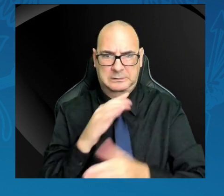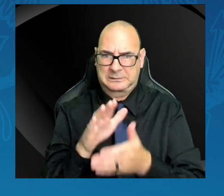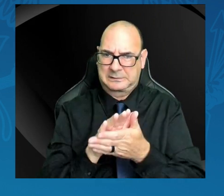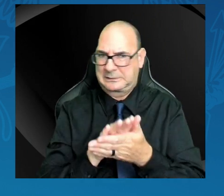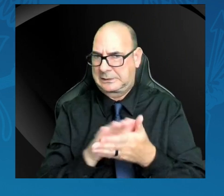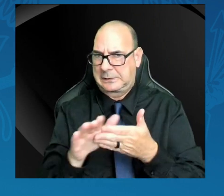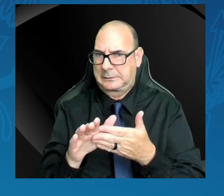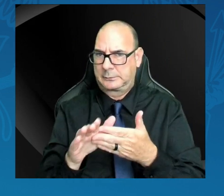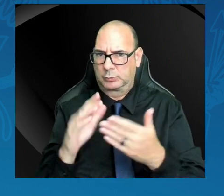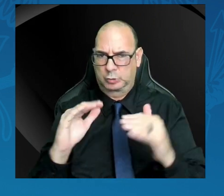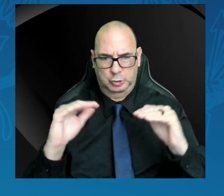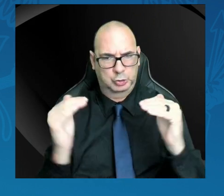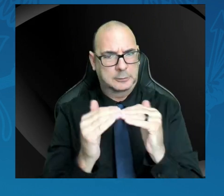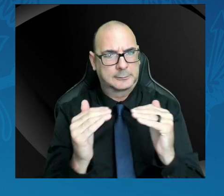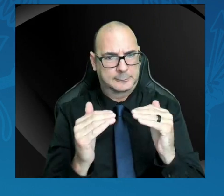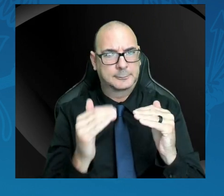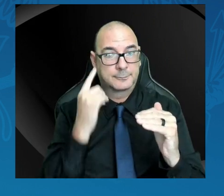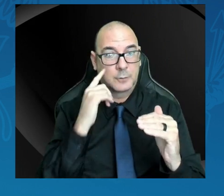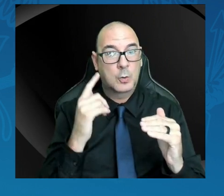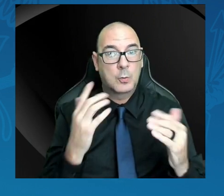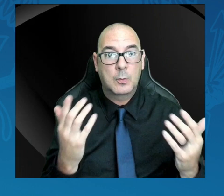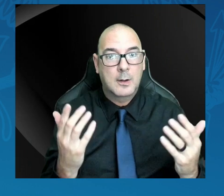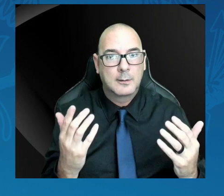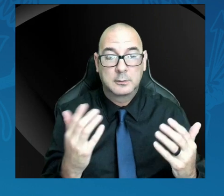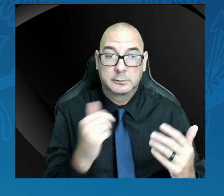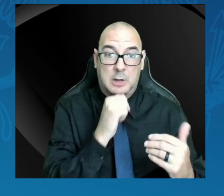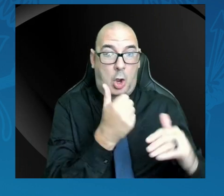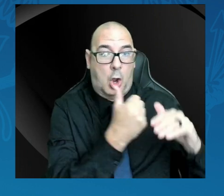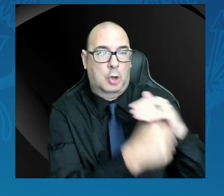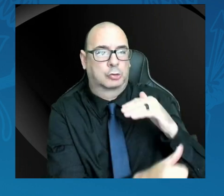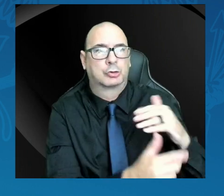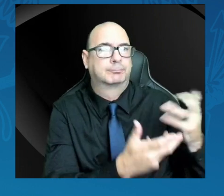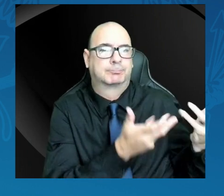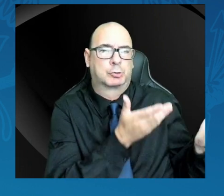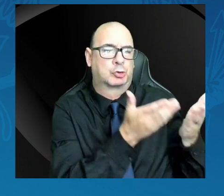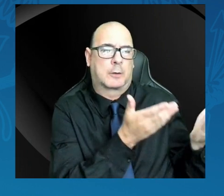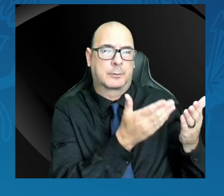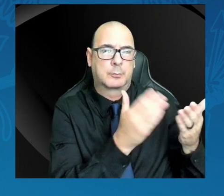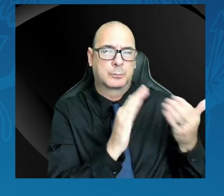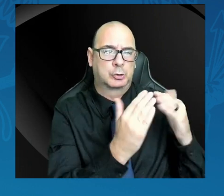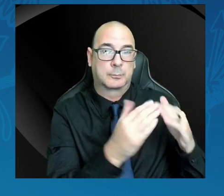we will prioritize the applications for communities that have long been shut out from federal funding.